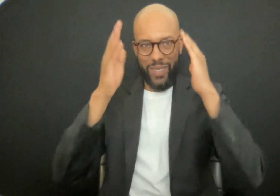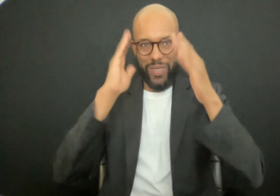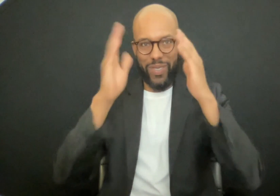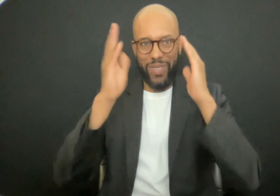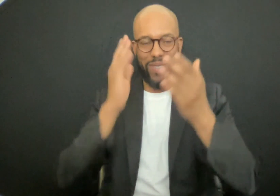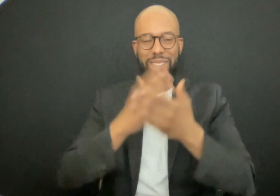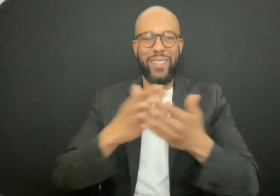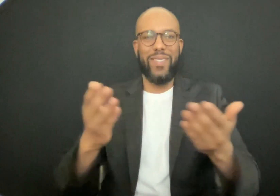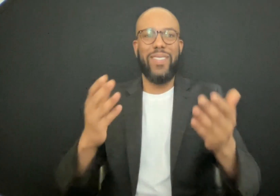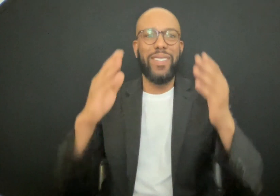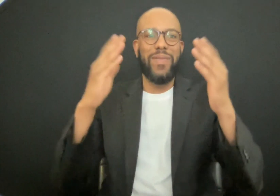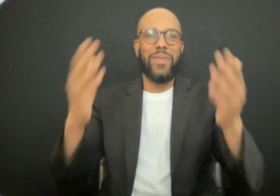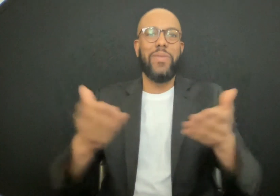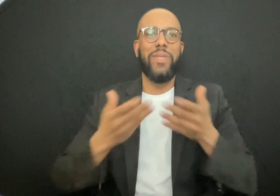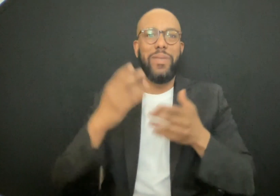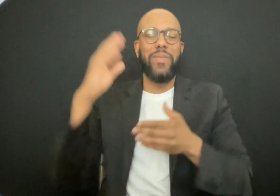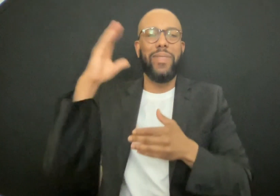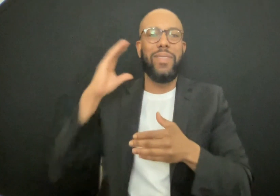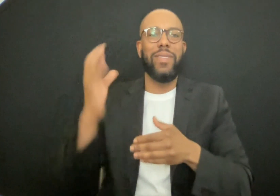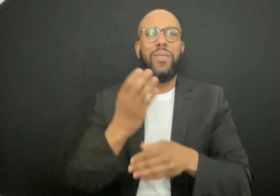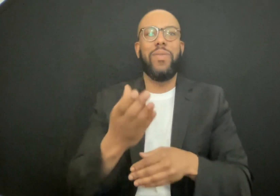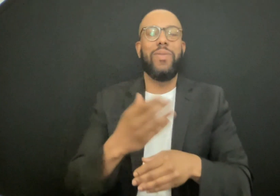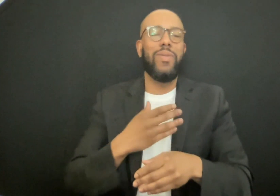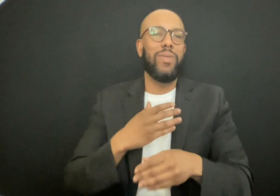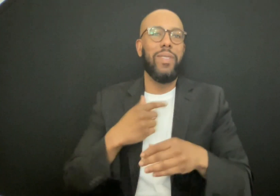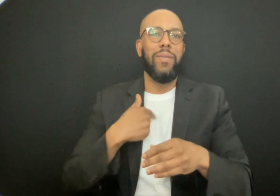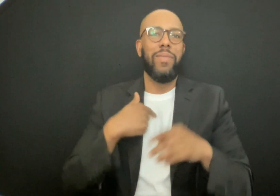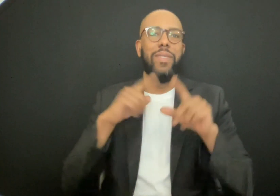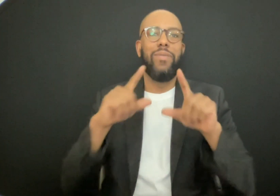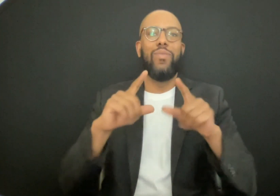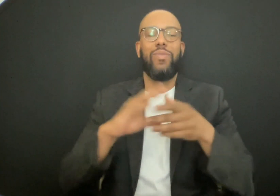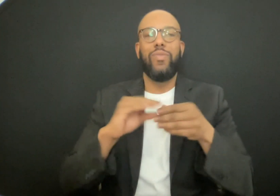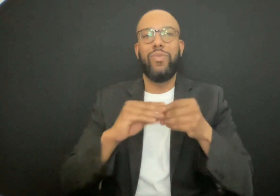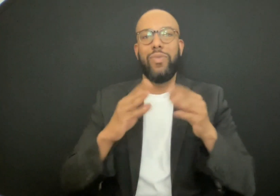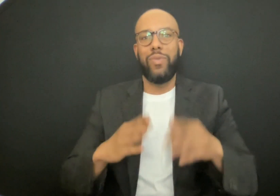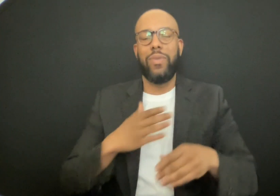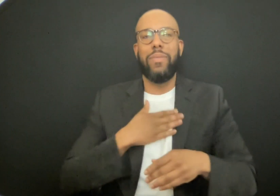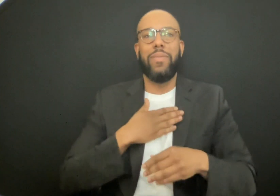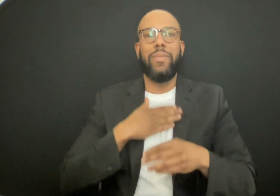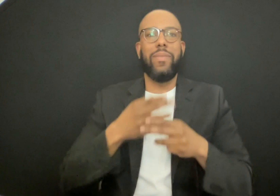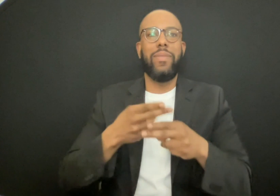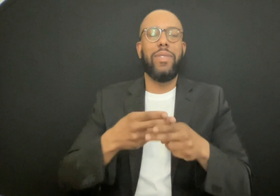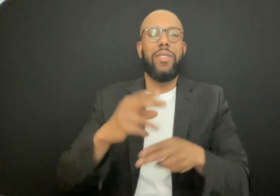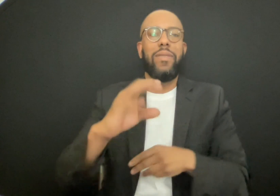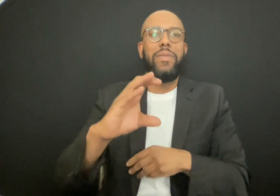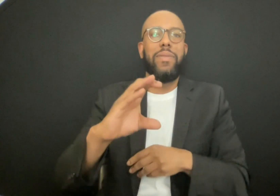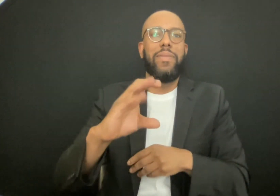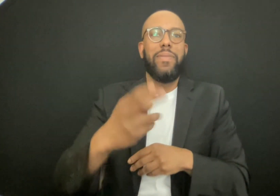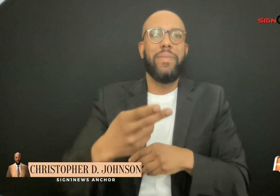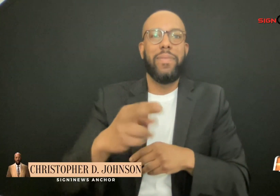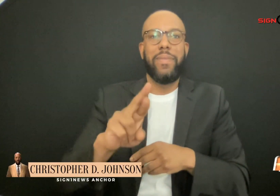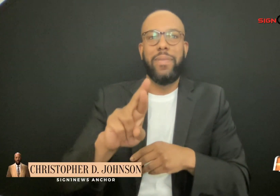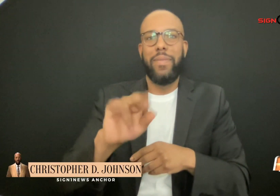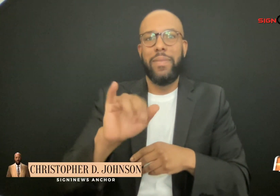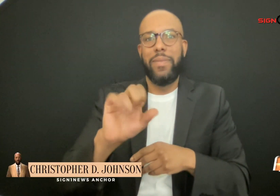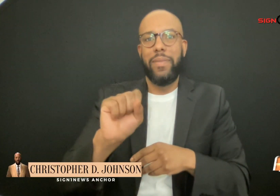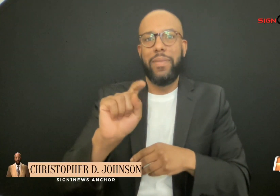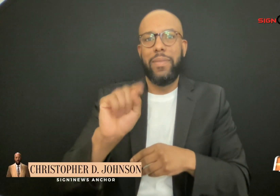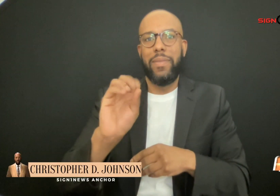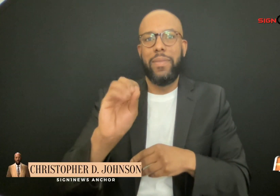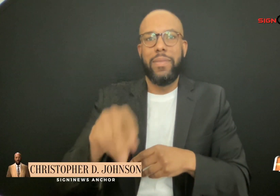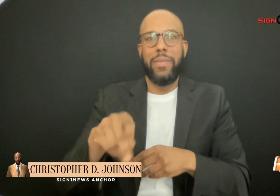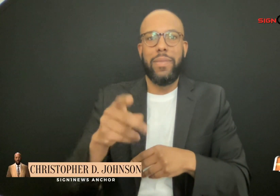Hello everybody welcome to Sign1News I'm Sign1News Christopher D Johnson